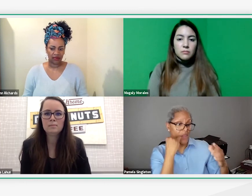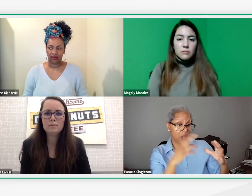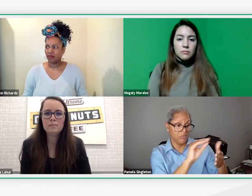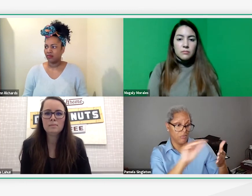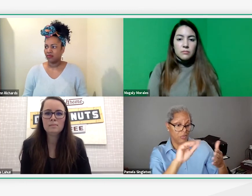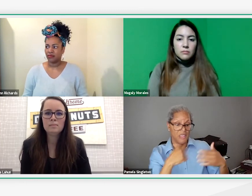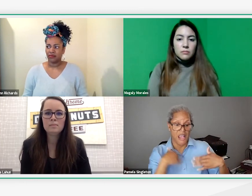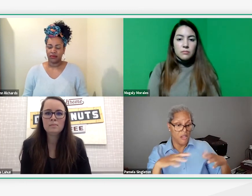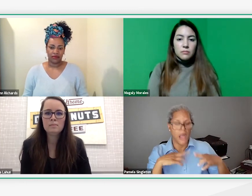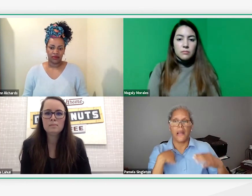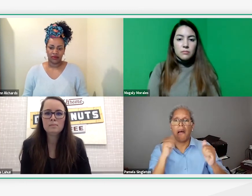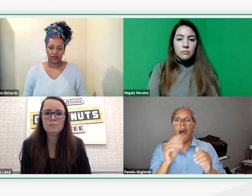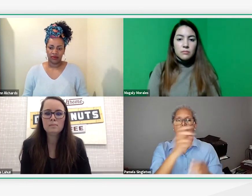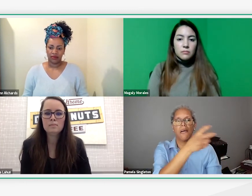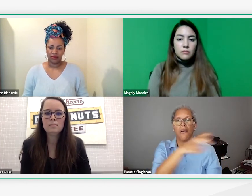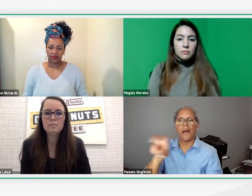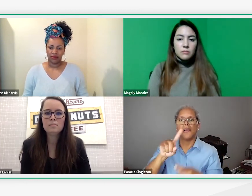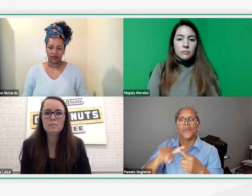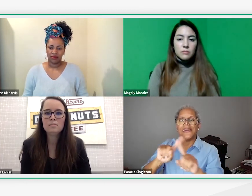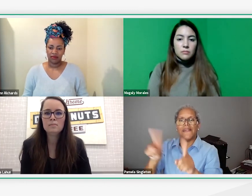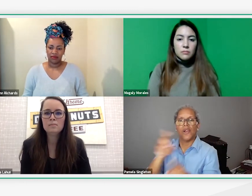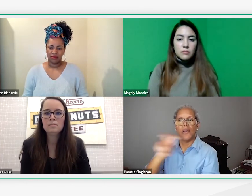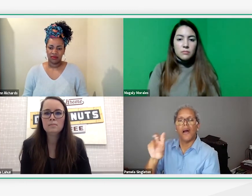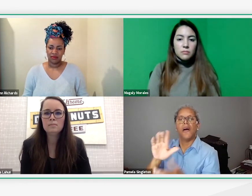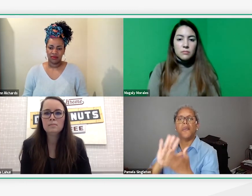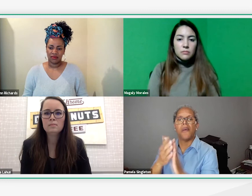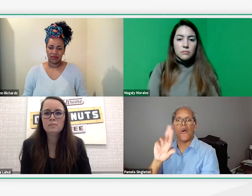what you do is you contribute to your retirement there. You're able to pull